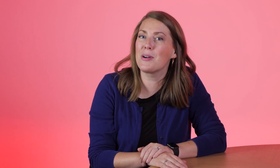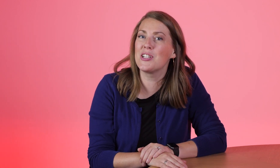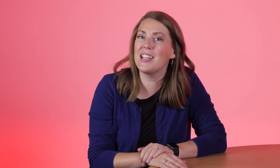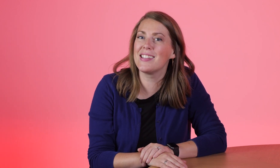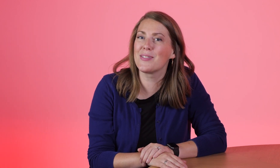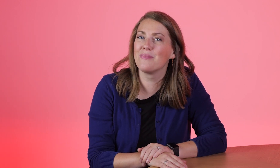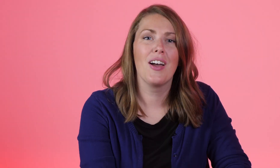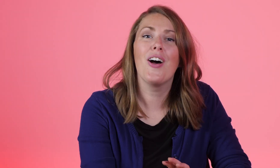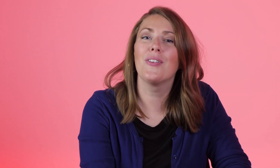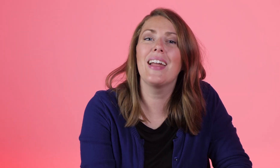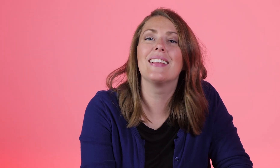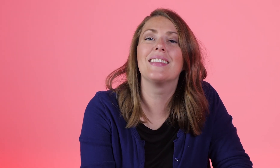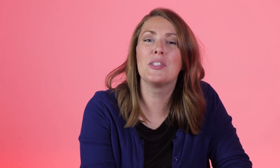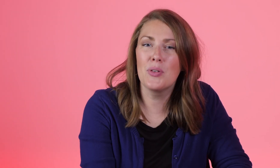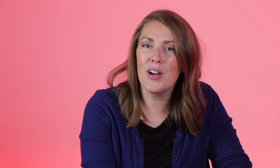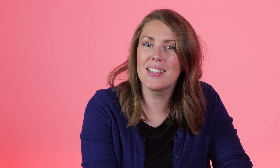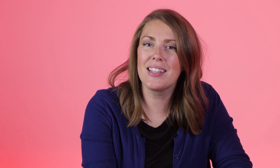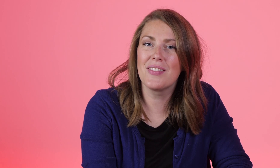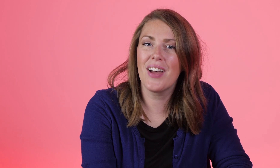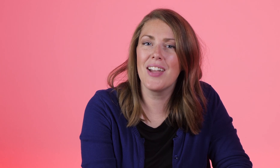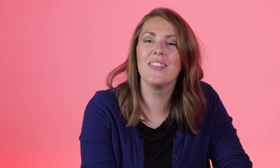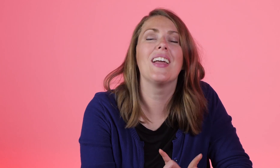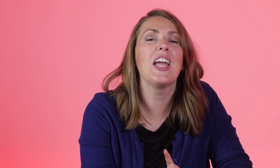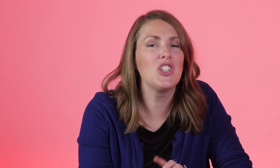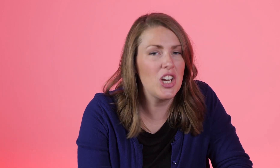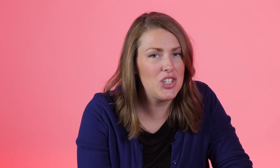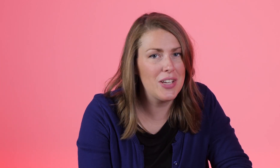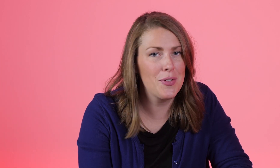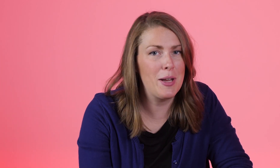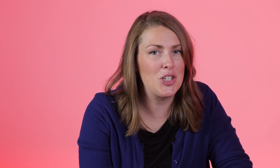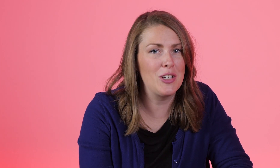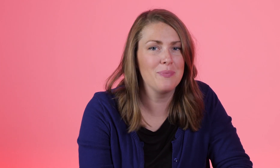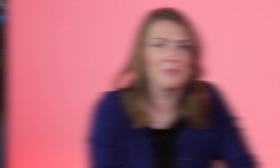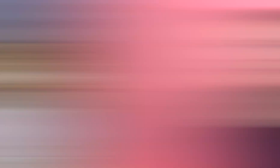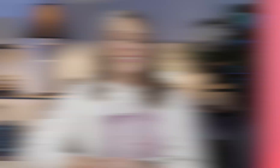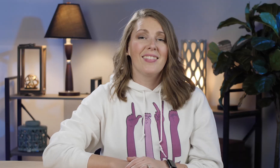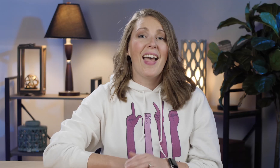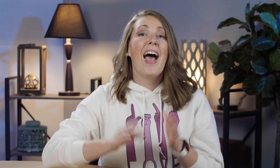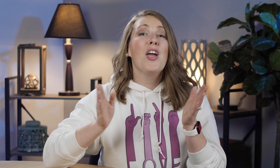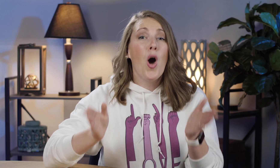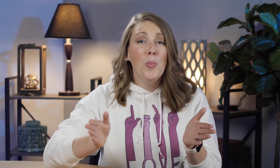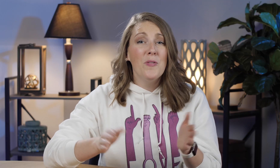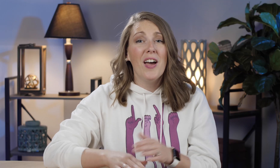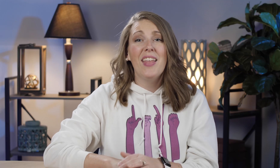expression is all right let's move on to lesson five exchanging information i hope you found